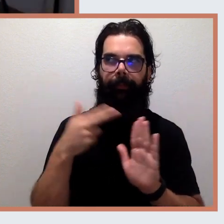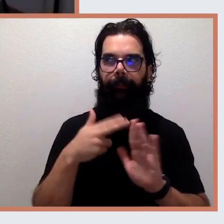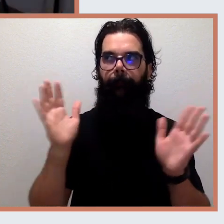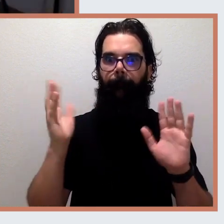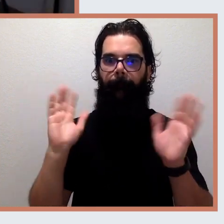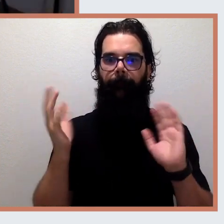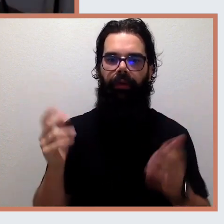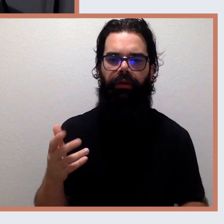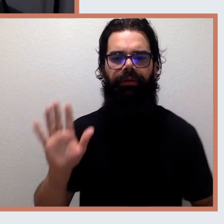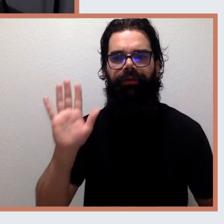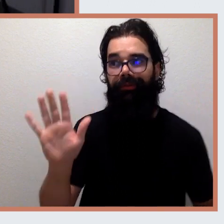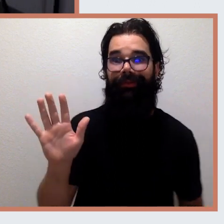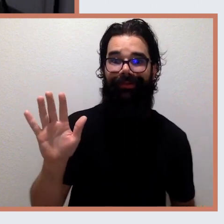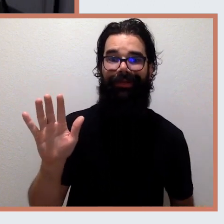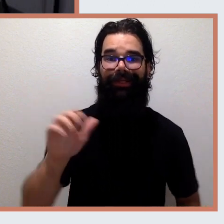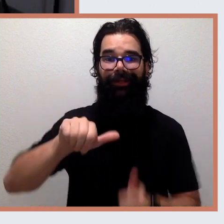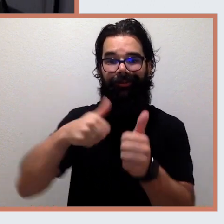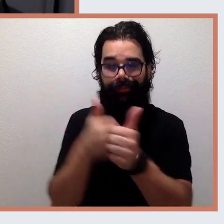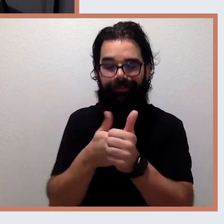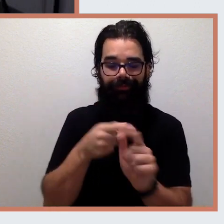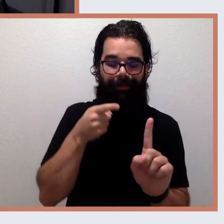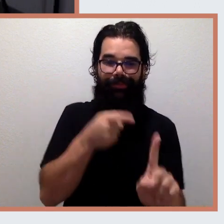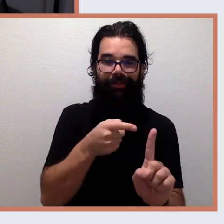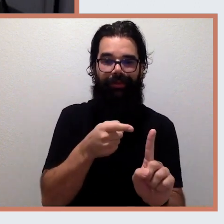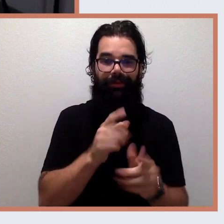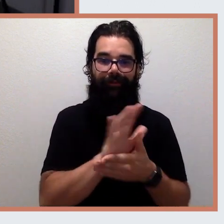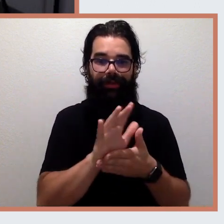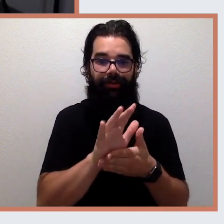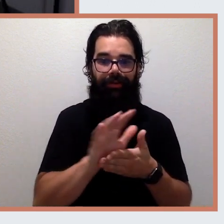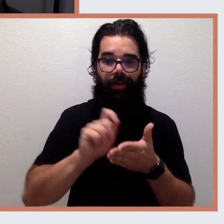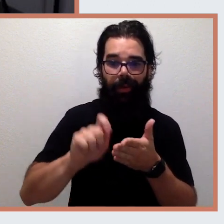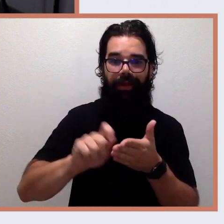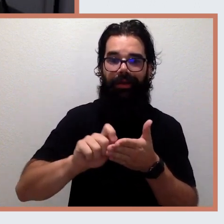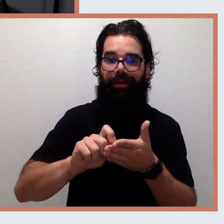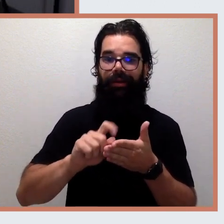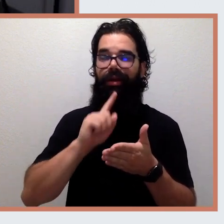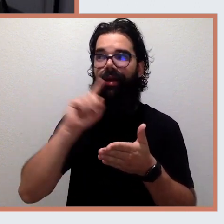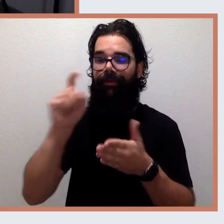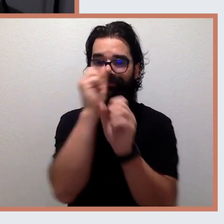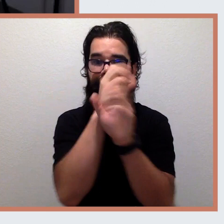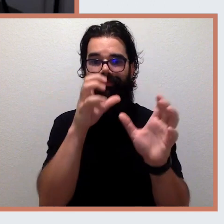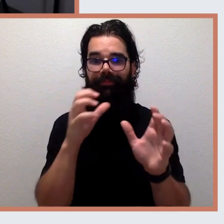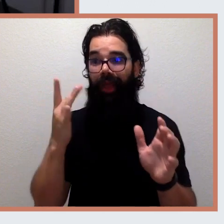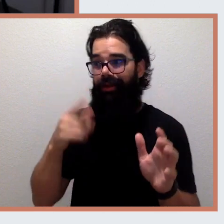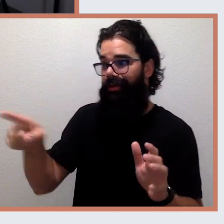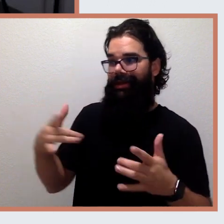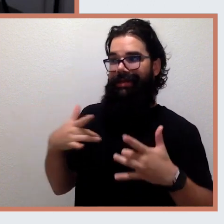African Americans, Latinos, yay." And then I'm behind the scenes as a producer, now let's step out of the actor role,